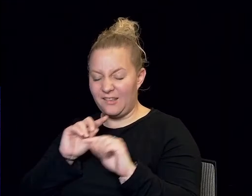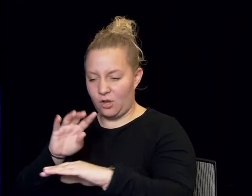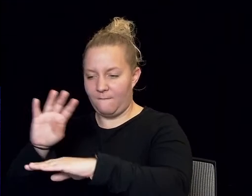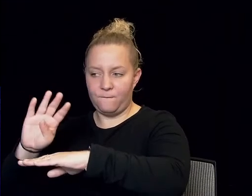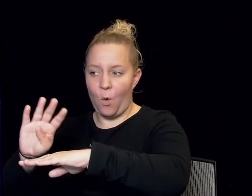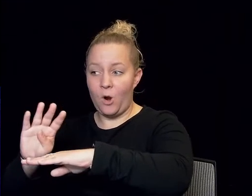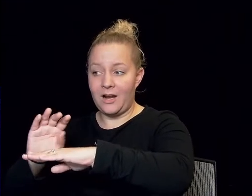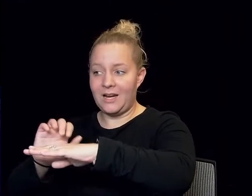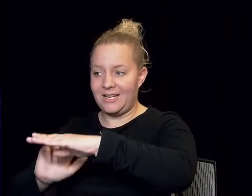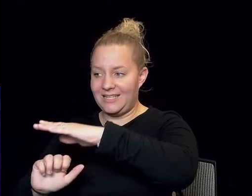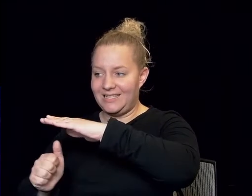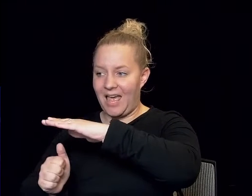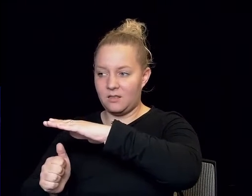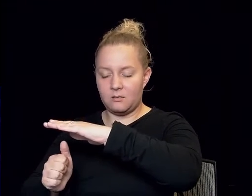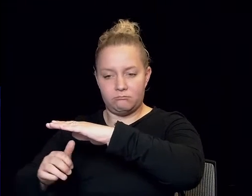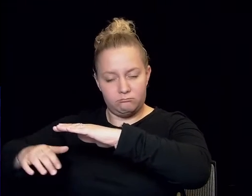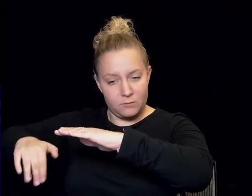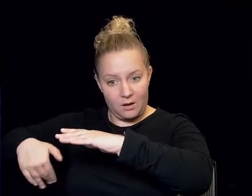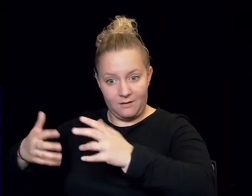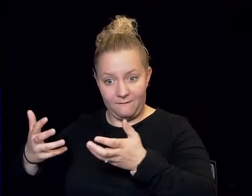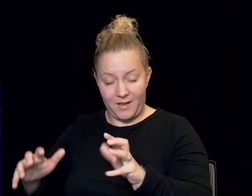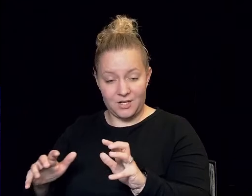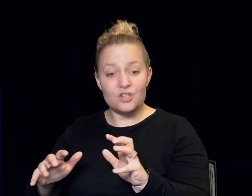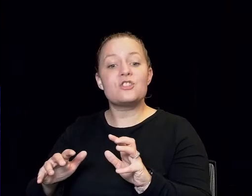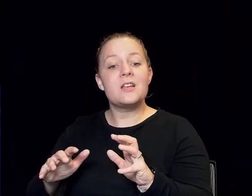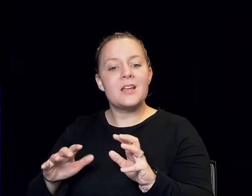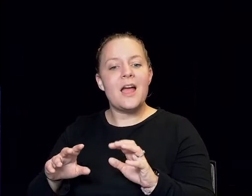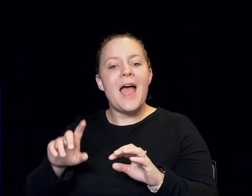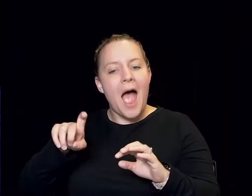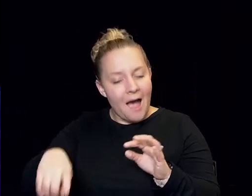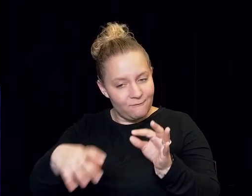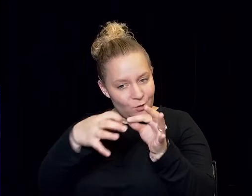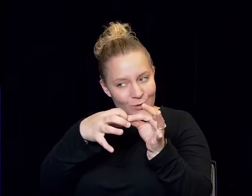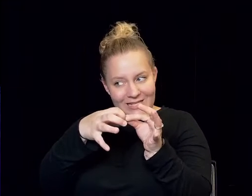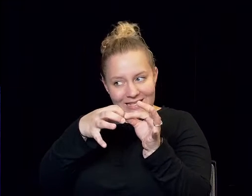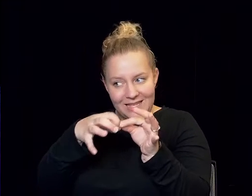But, I'm not yet done because right here it always says we must simplify. So, to simplify